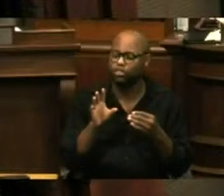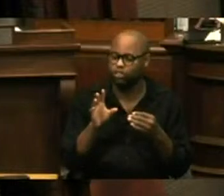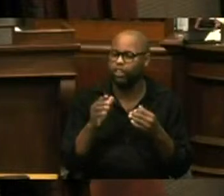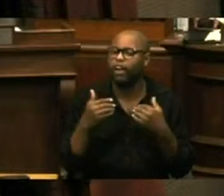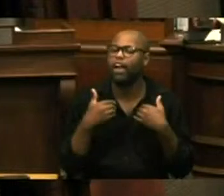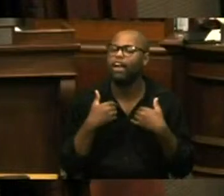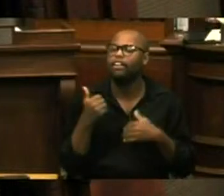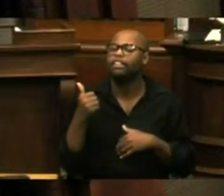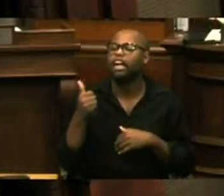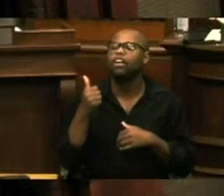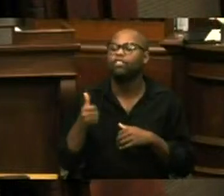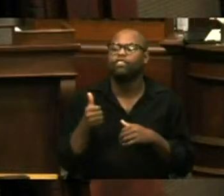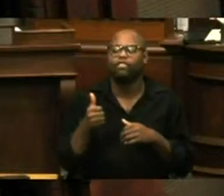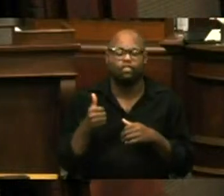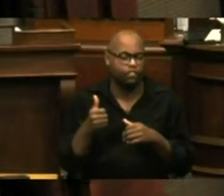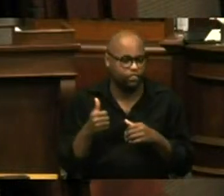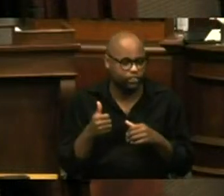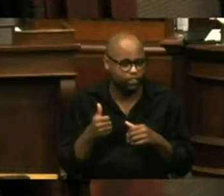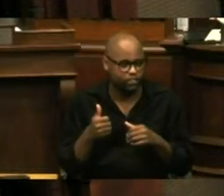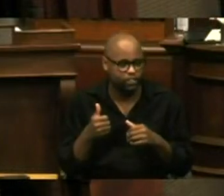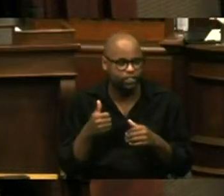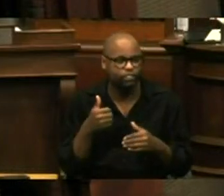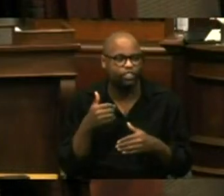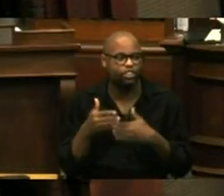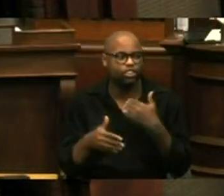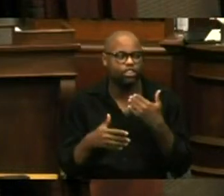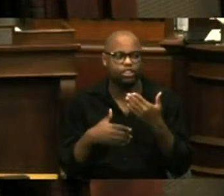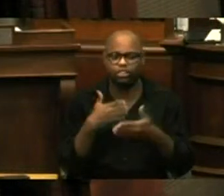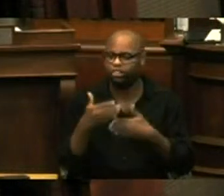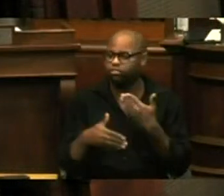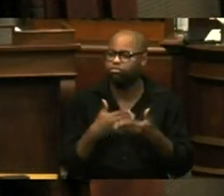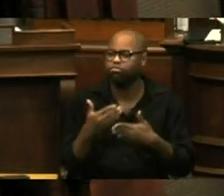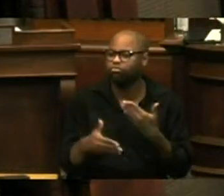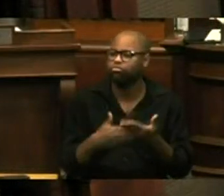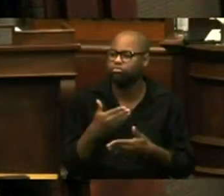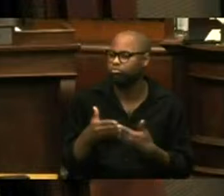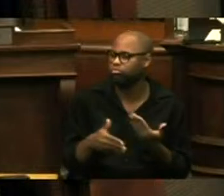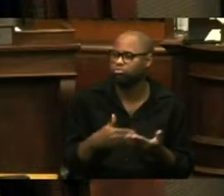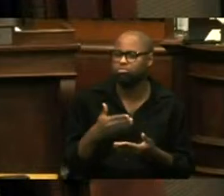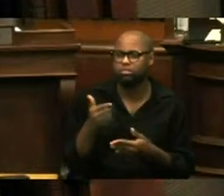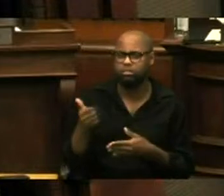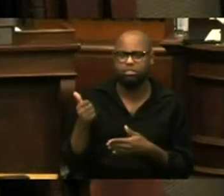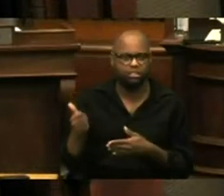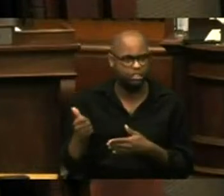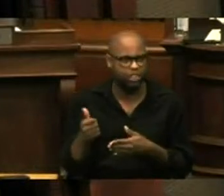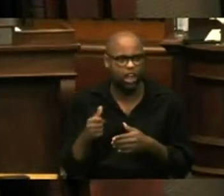was to allow these organizations to build for self-sufficiency so